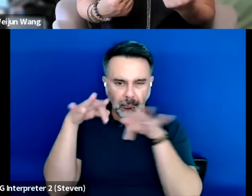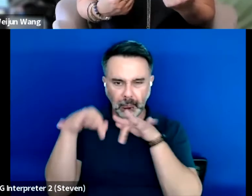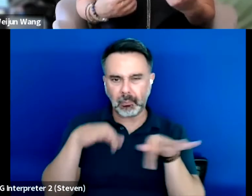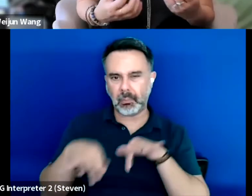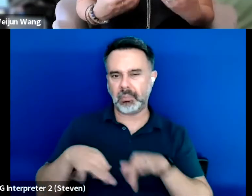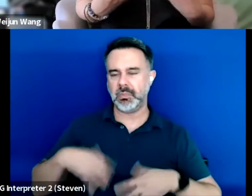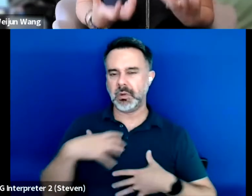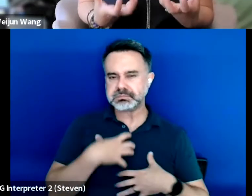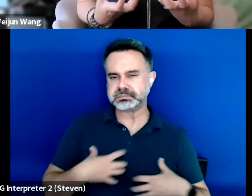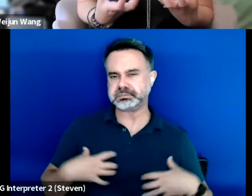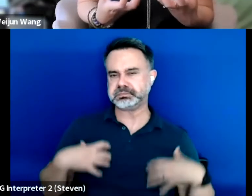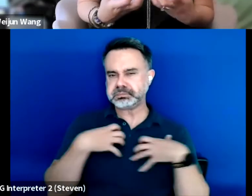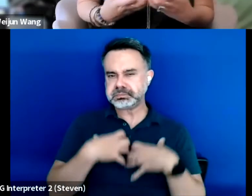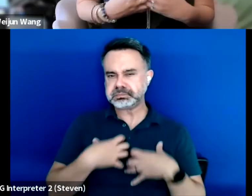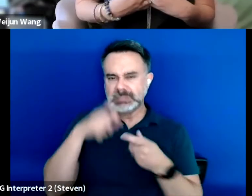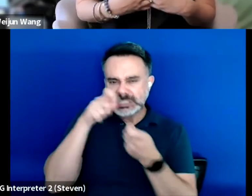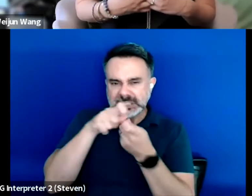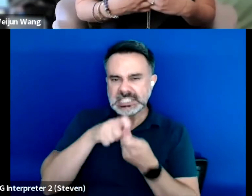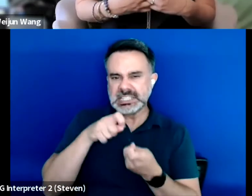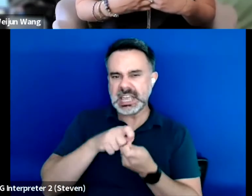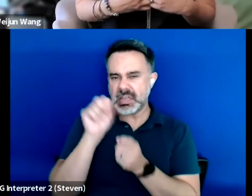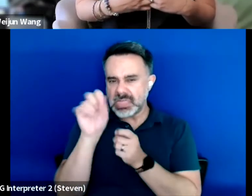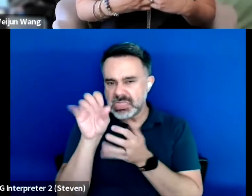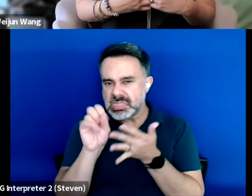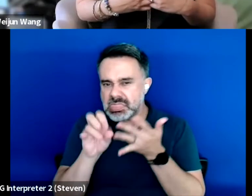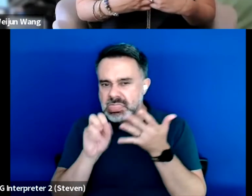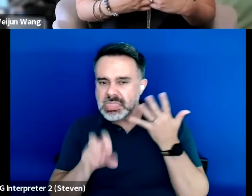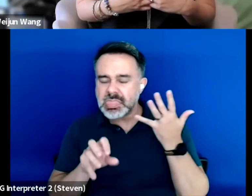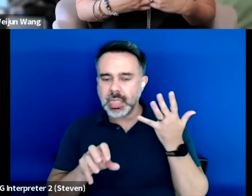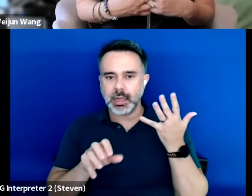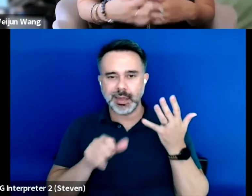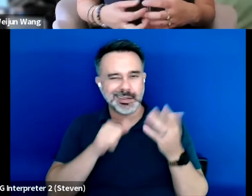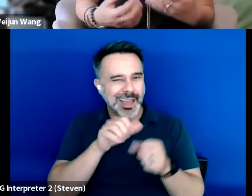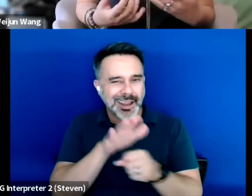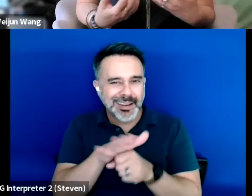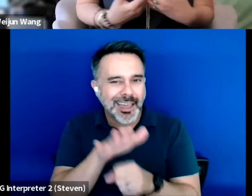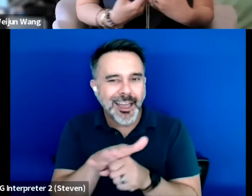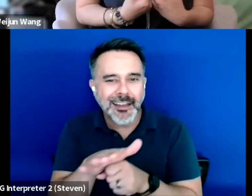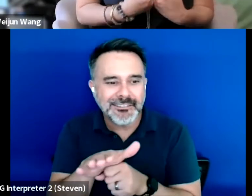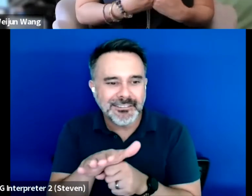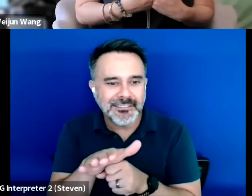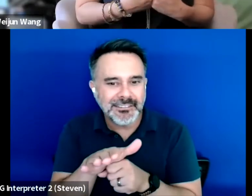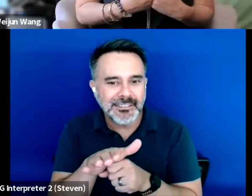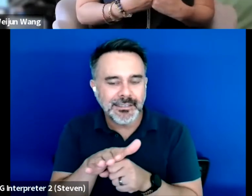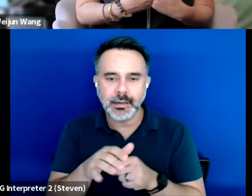and as a discipline is kind of embedded in, let's say, like, the ableism of our, like,